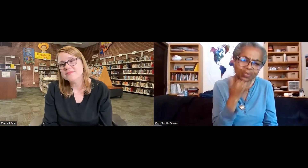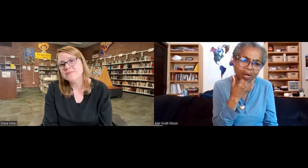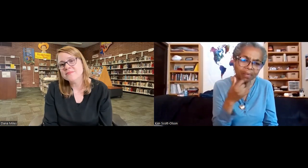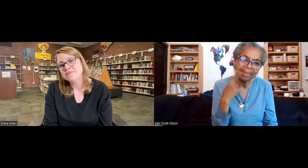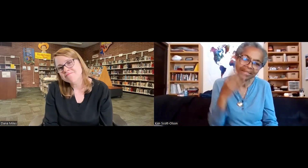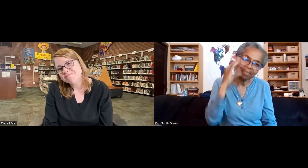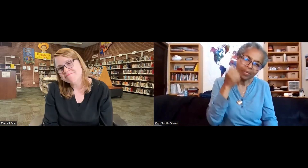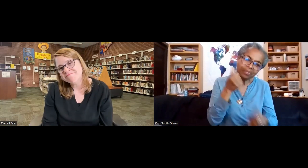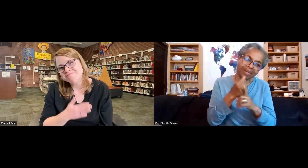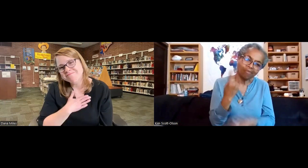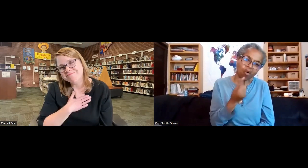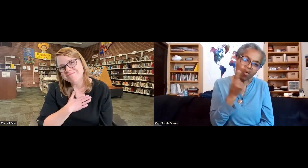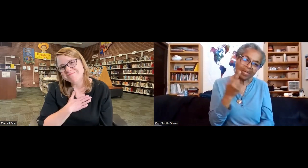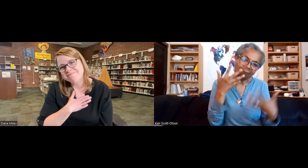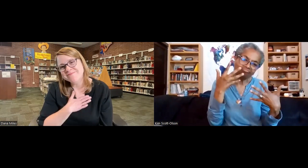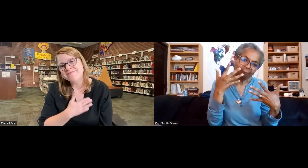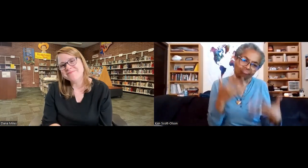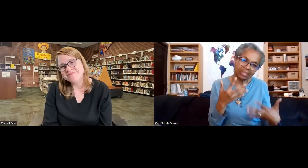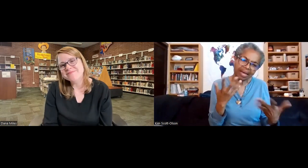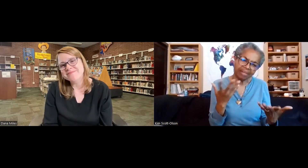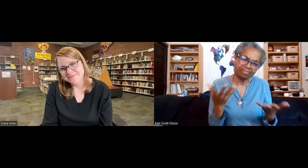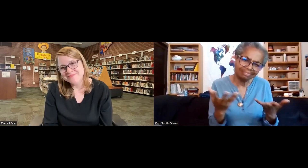Because the boy always seemed so down.